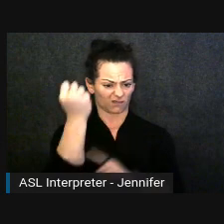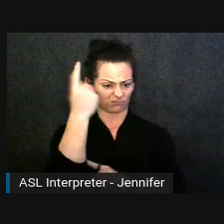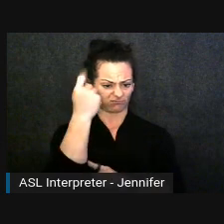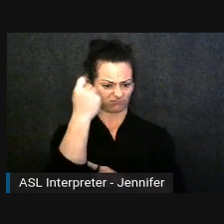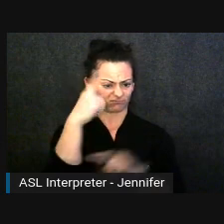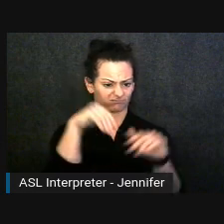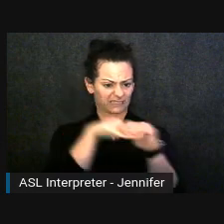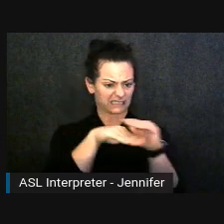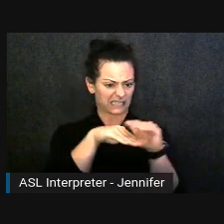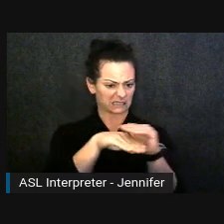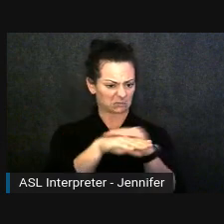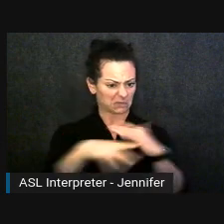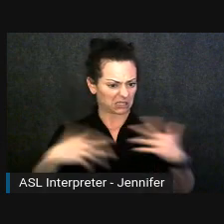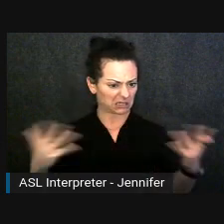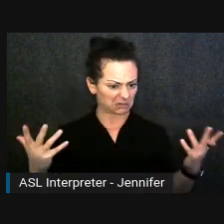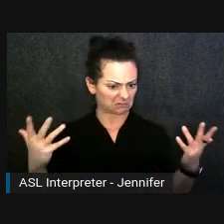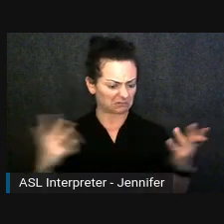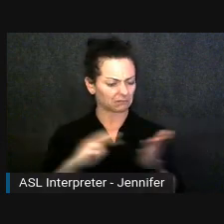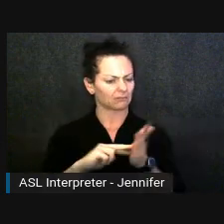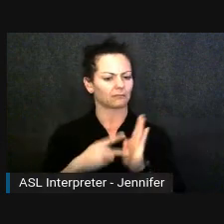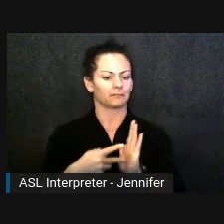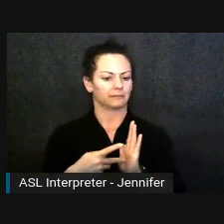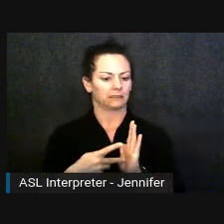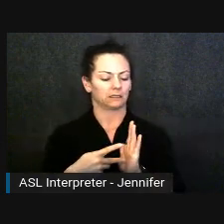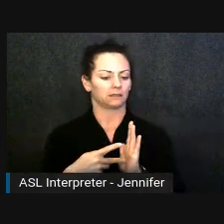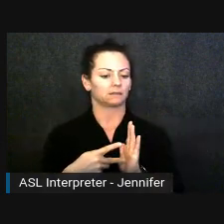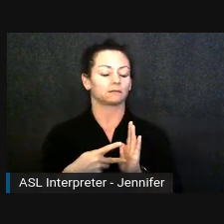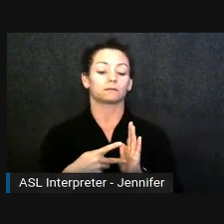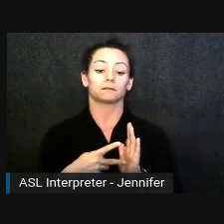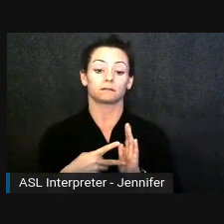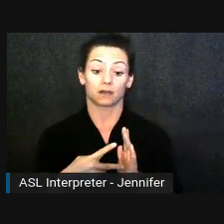Have they done some of that homework that's even necessary